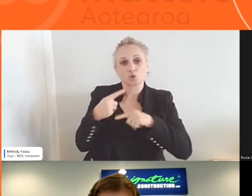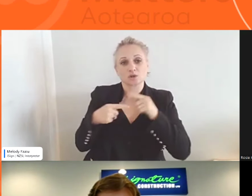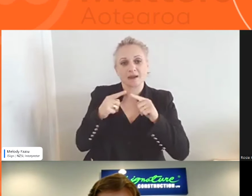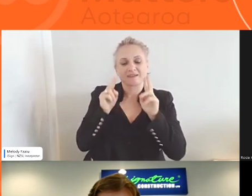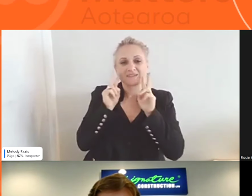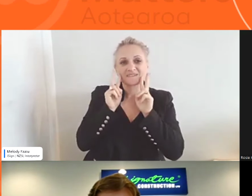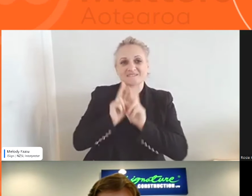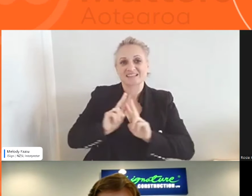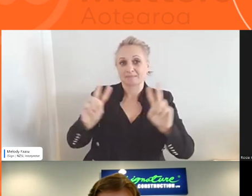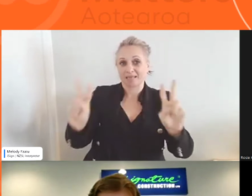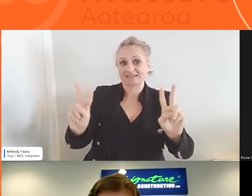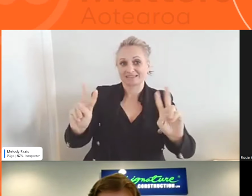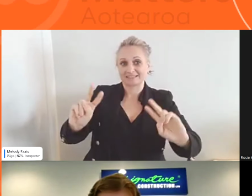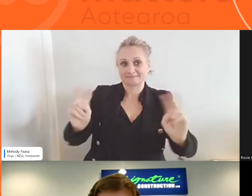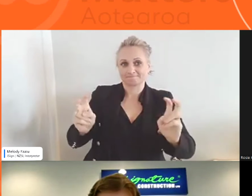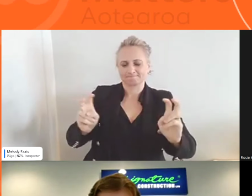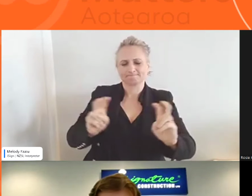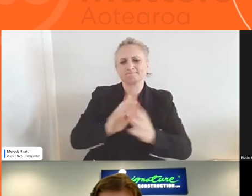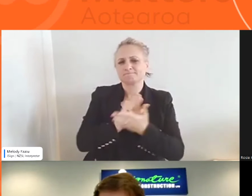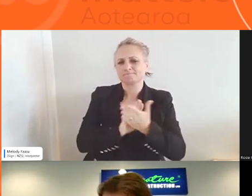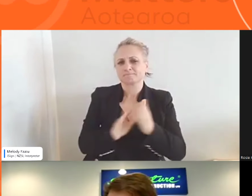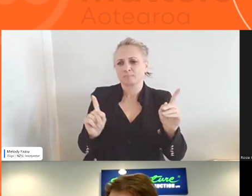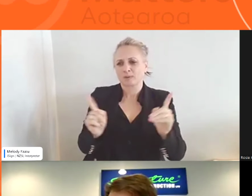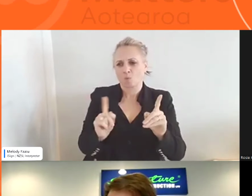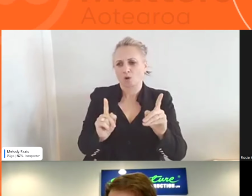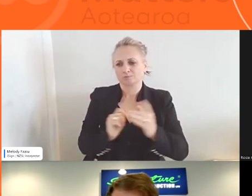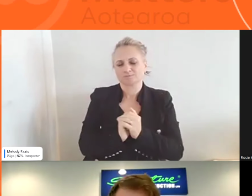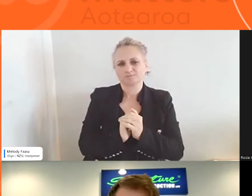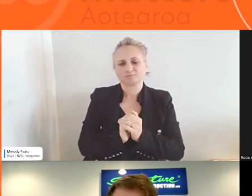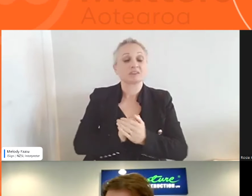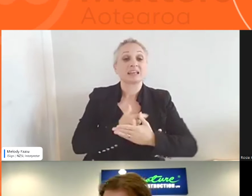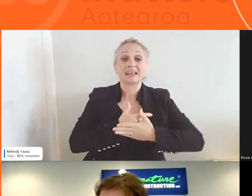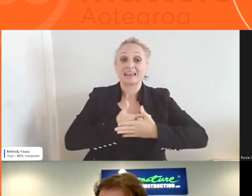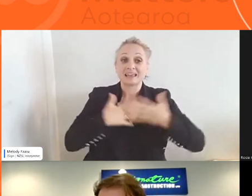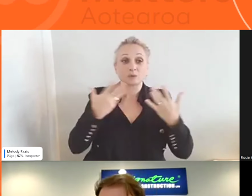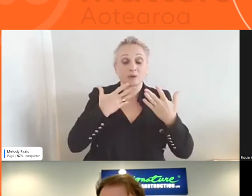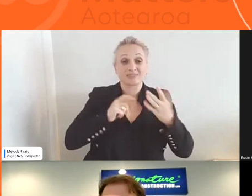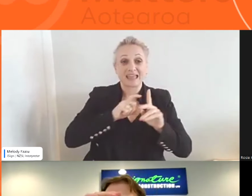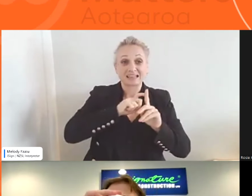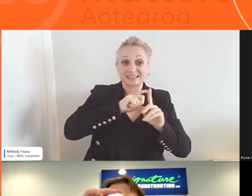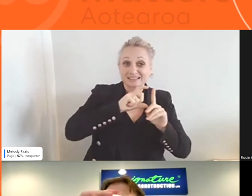means that anyone with a disability or a health concern would be able